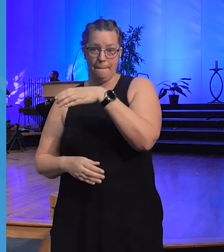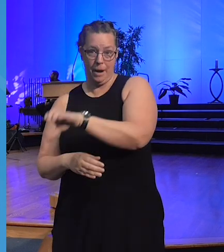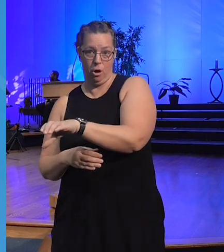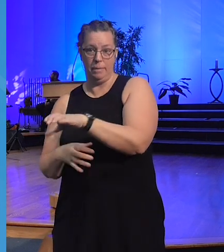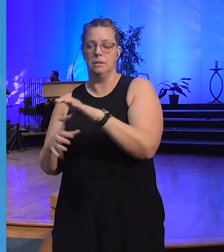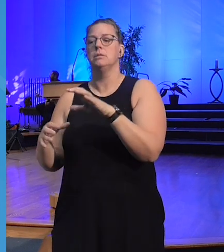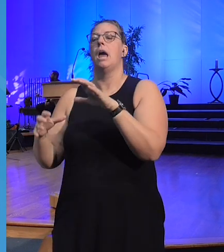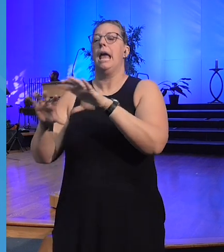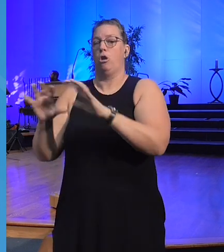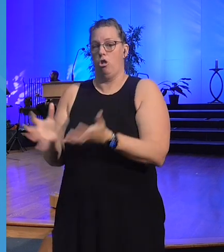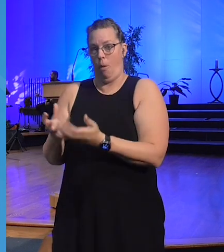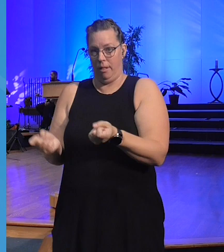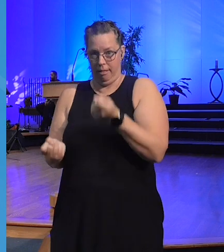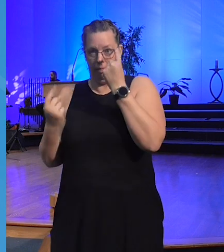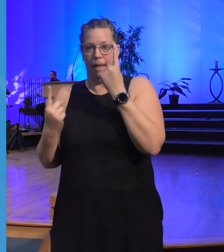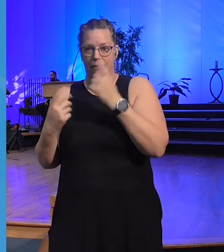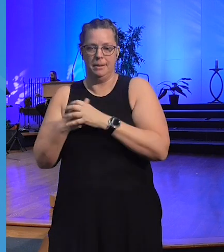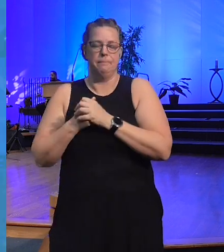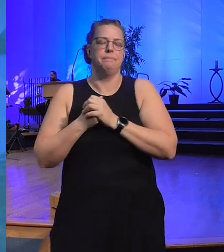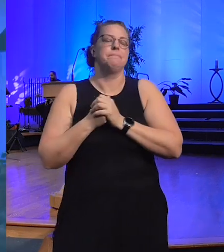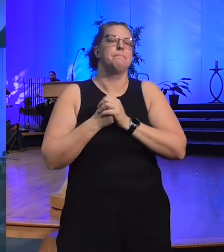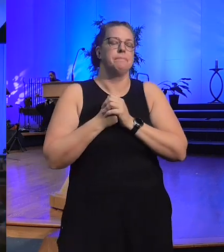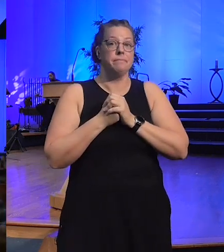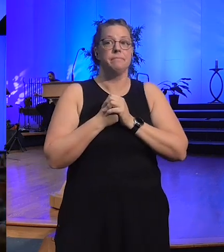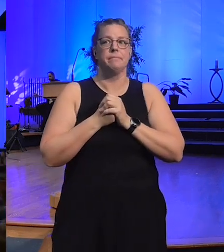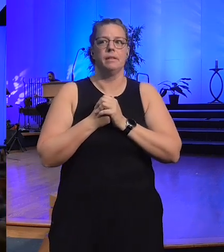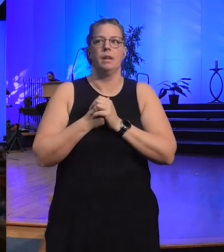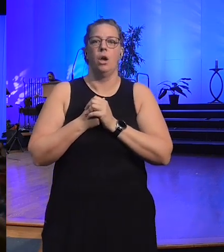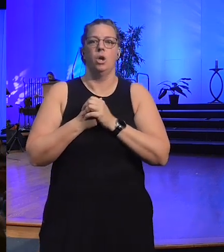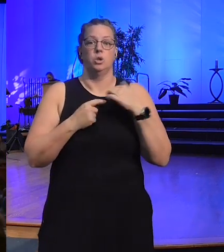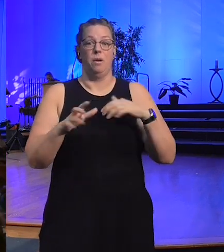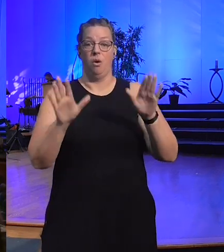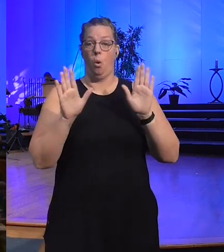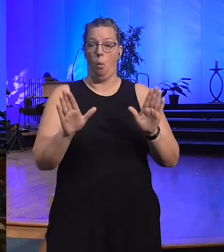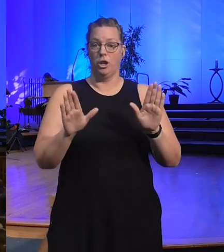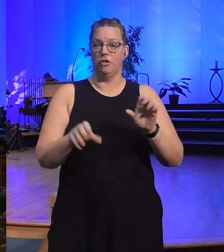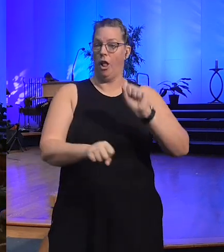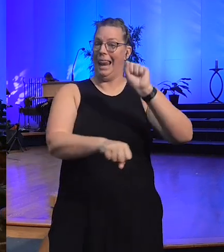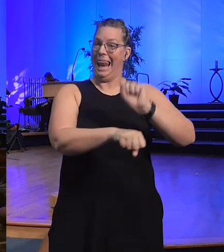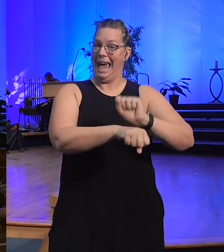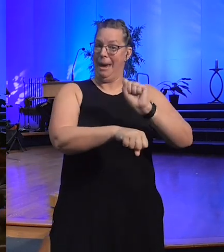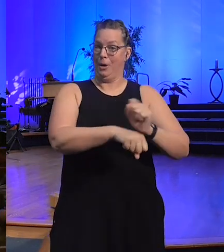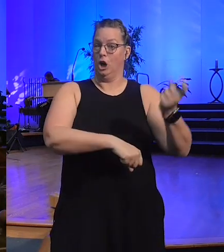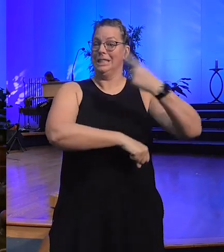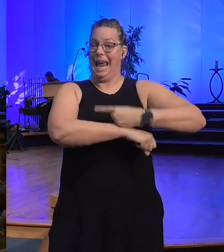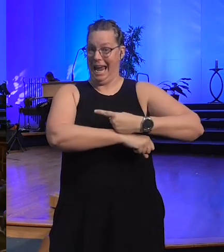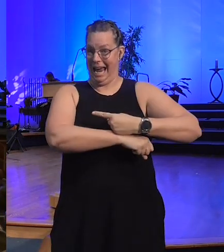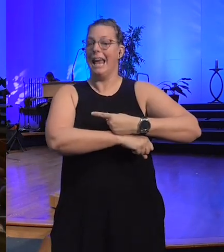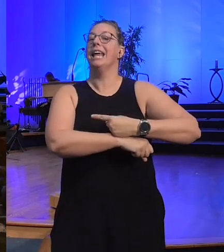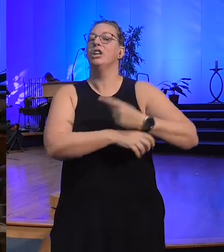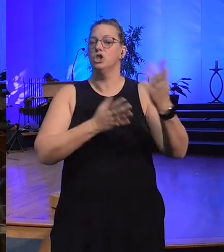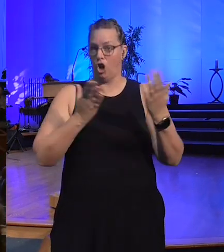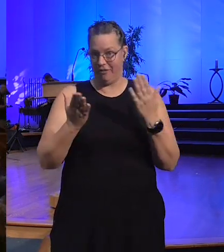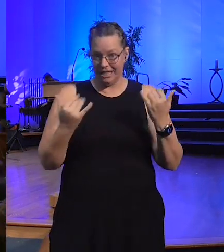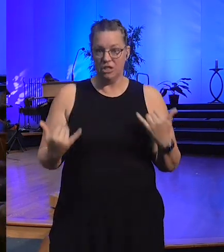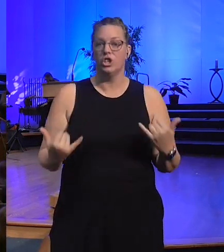Global Enlightenment uh we have a wonderful Labor Day service in store for you today and we honor